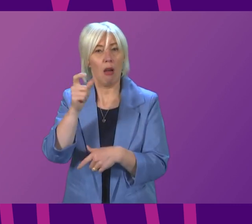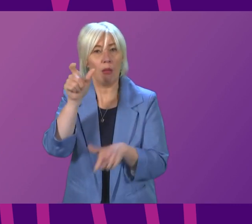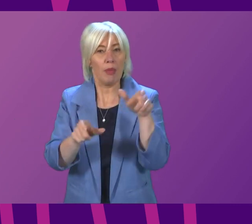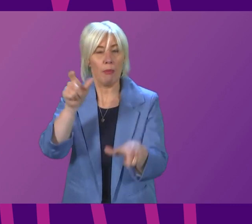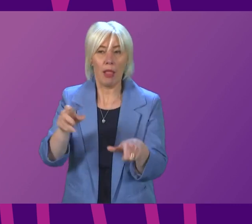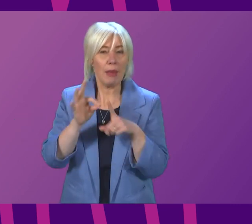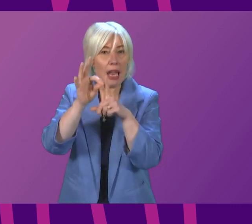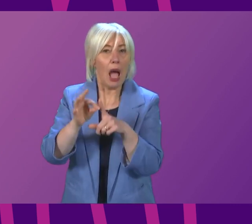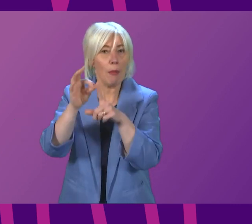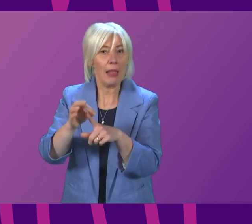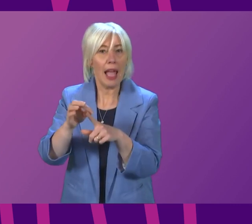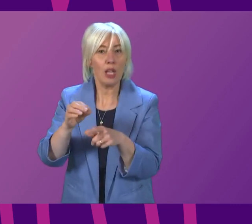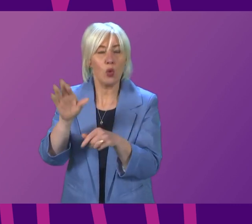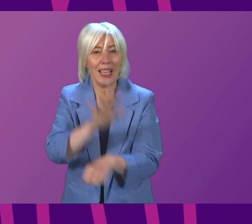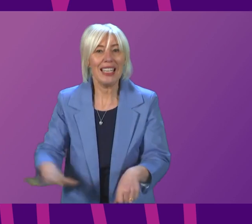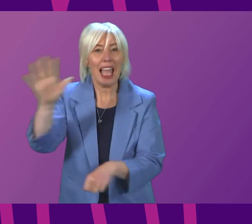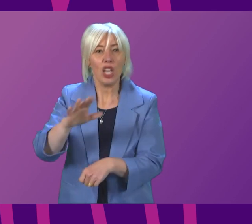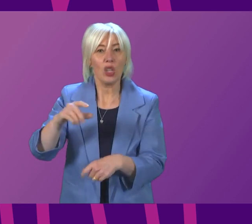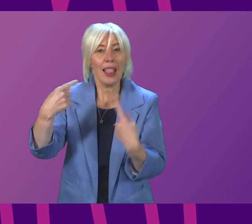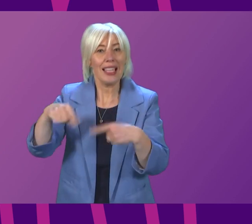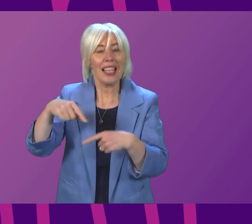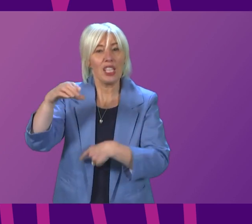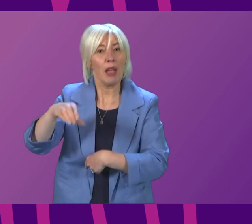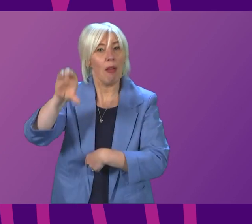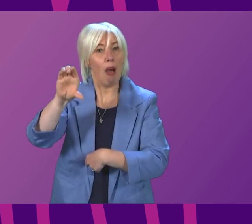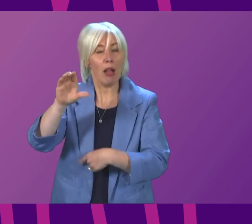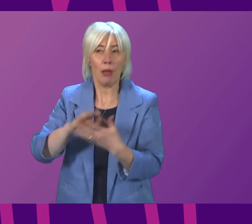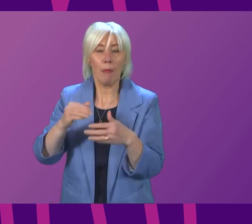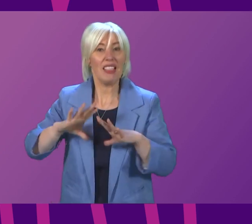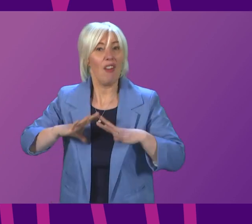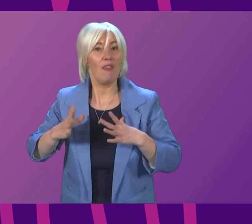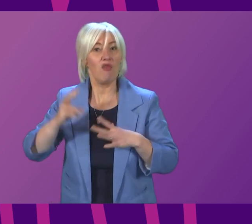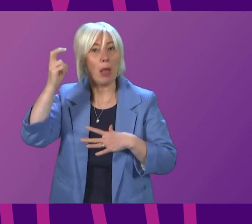national entitlement cards, which will open the door to free bus travel across Scotland at the end of this month.